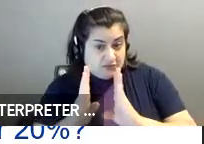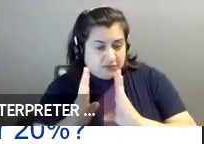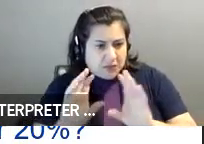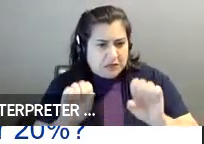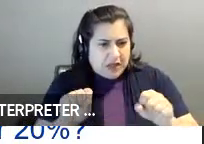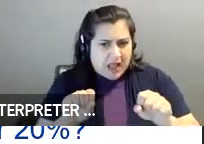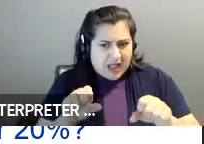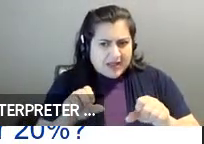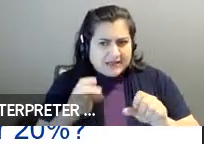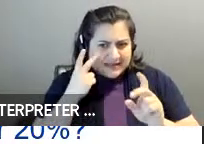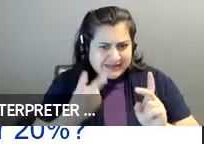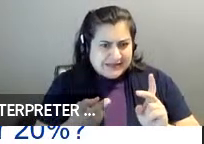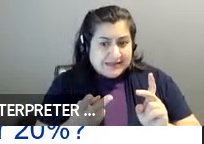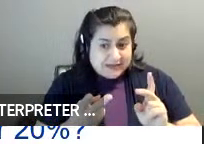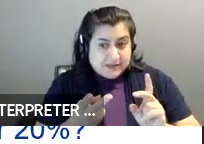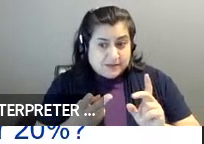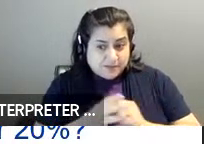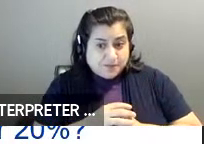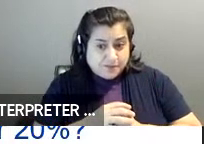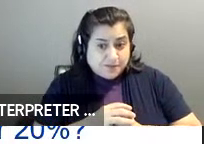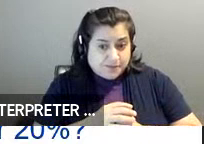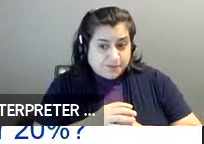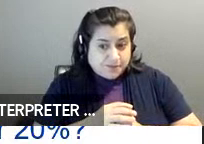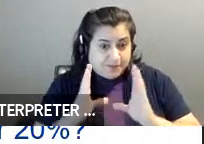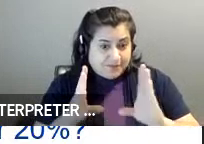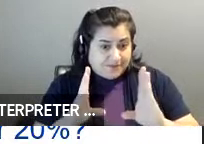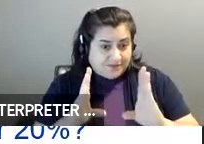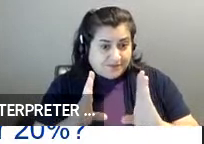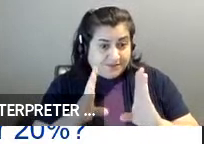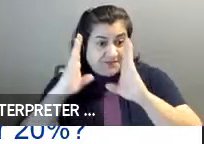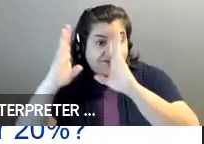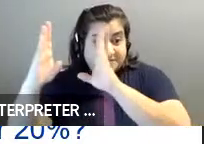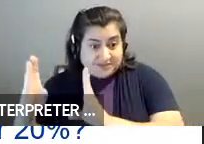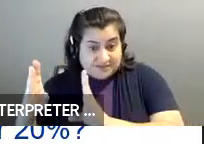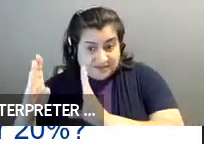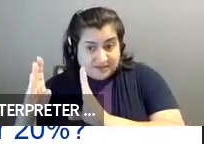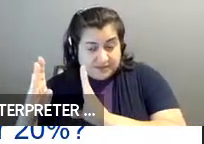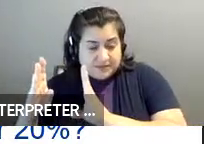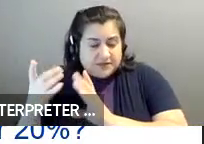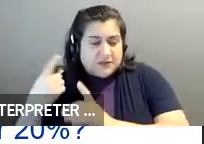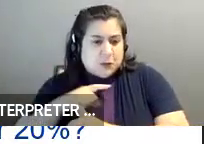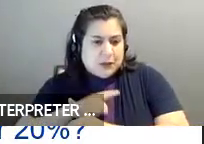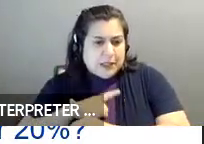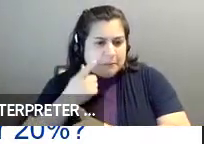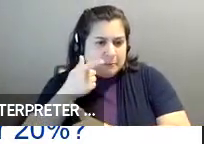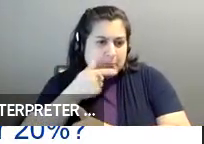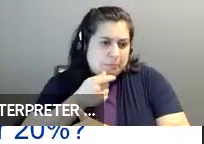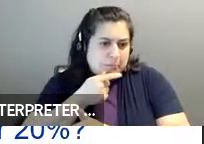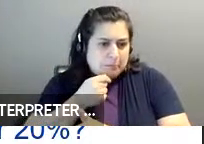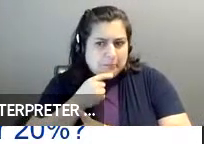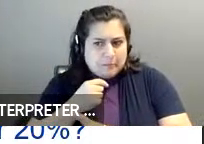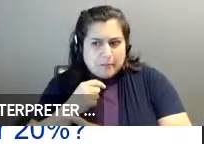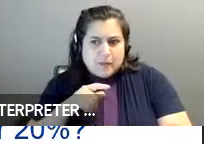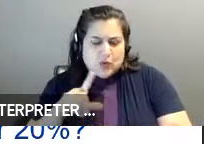Likewise, in the table on the right, you have increased it by a further 10%, so basically